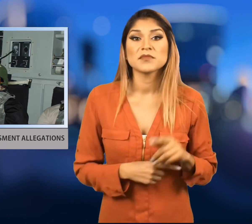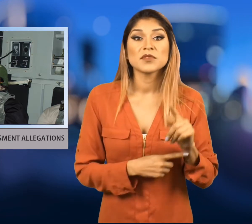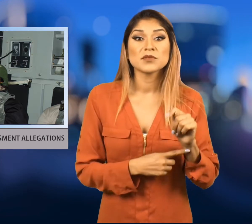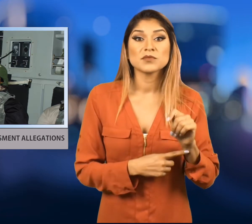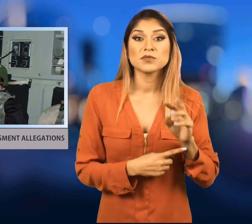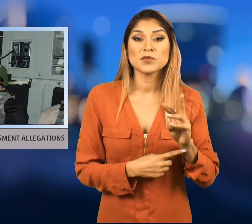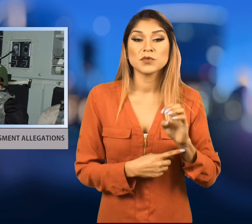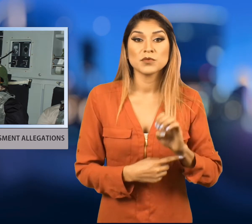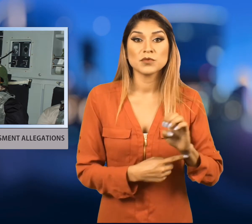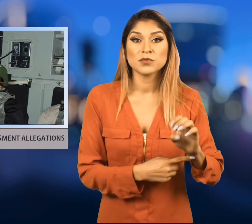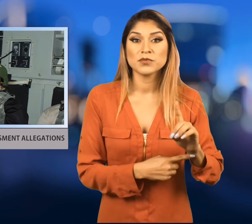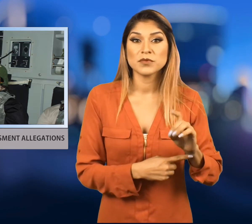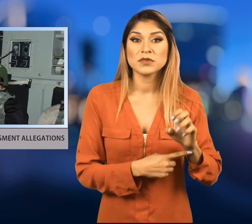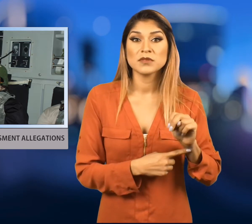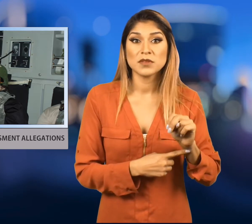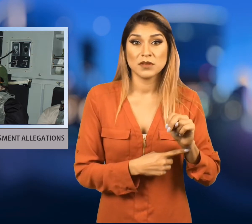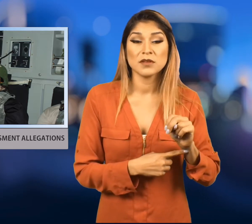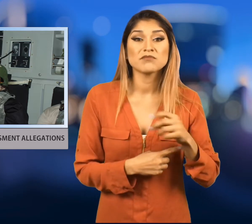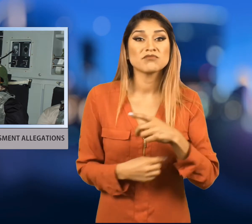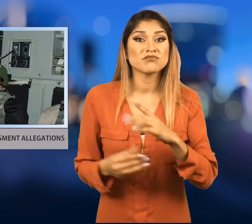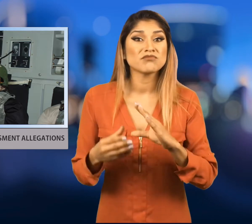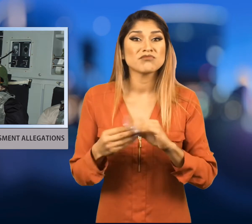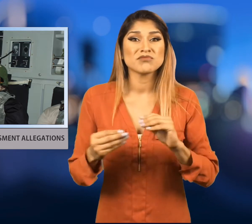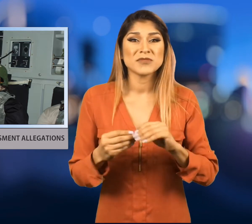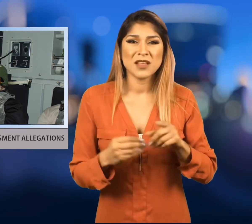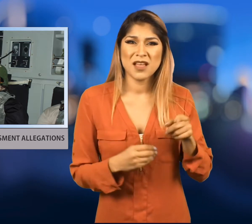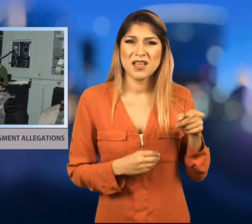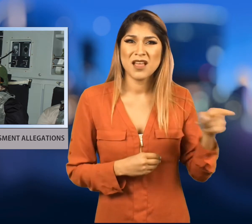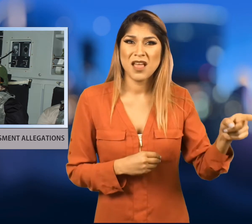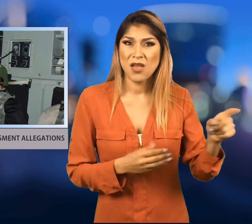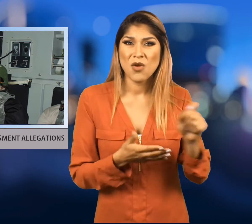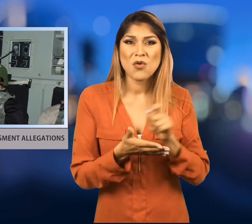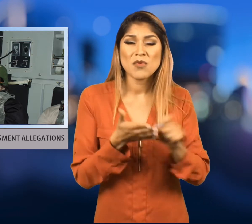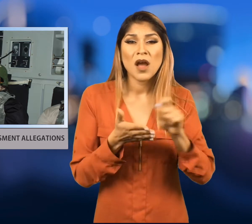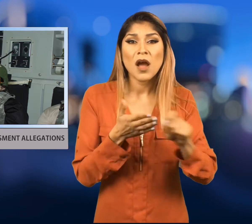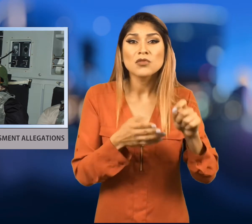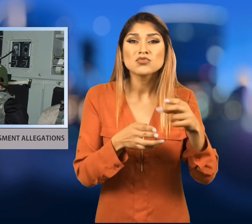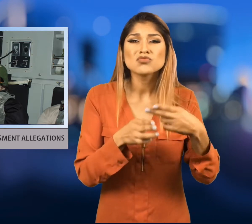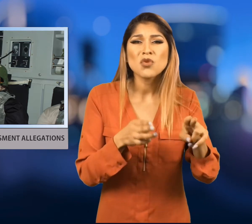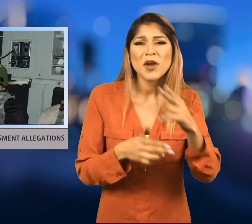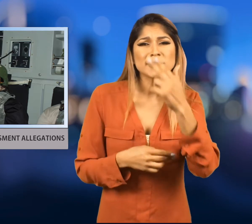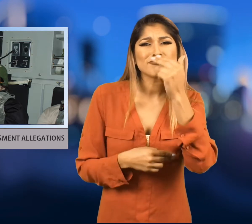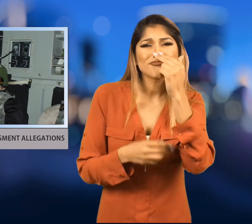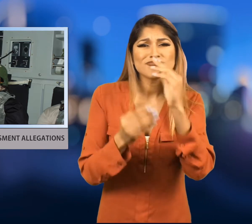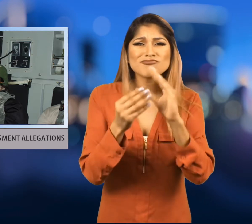Tweeden says Franken wrote a skit